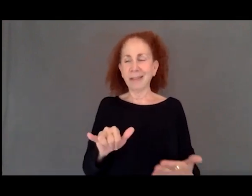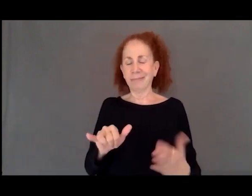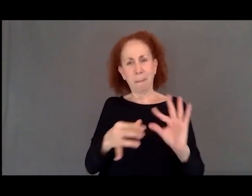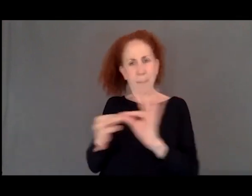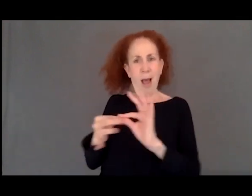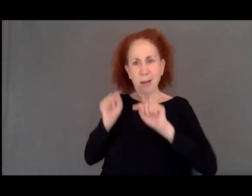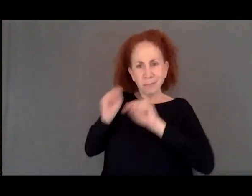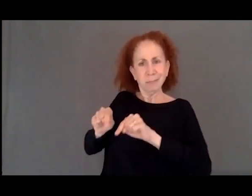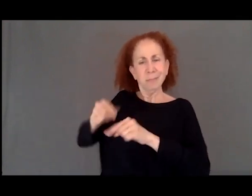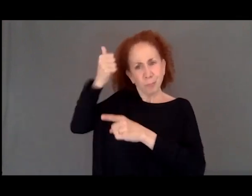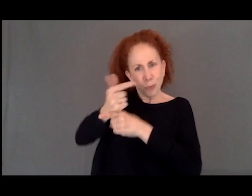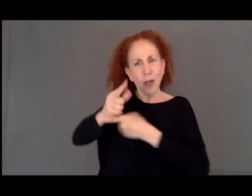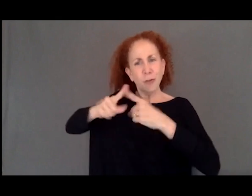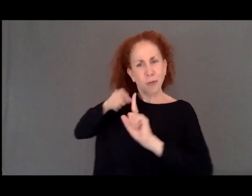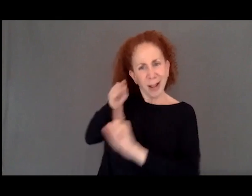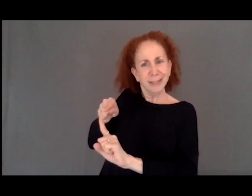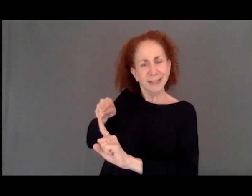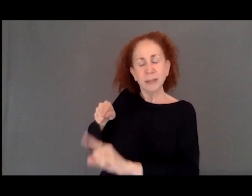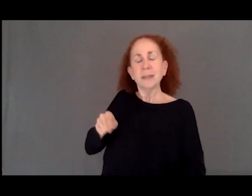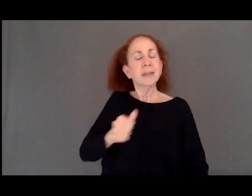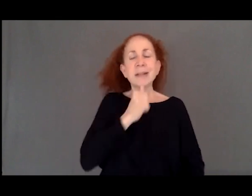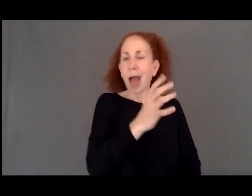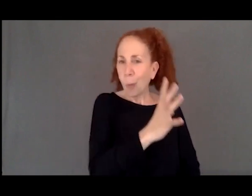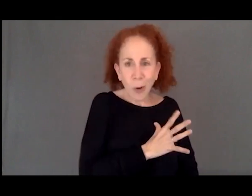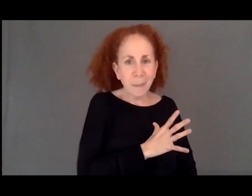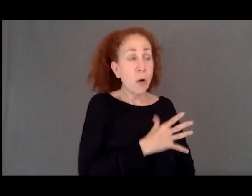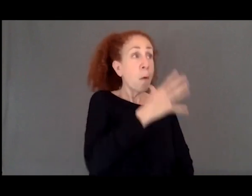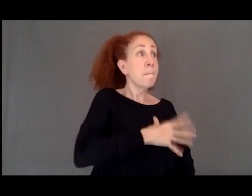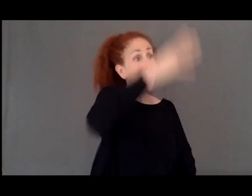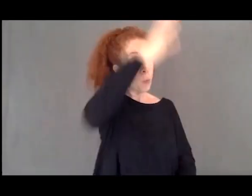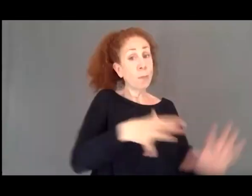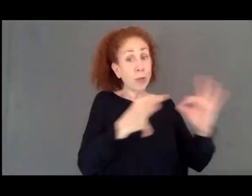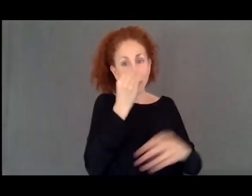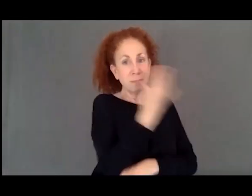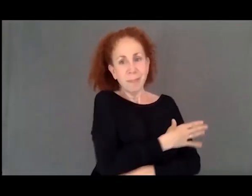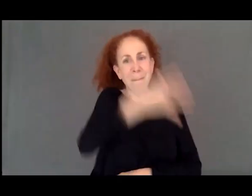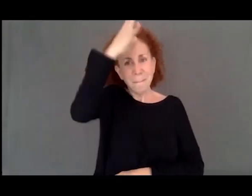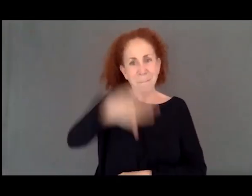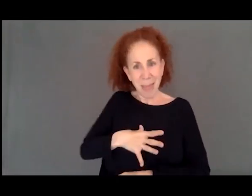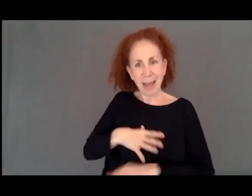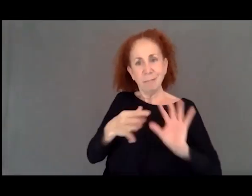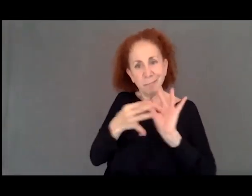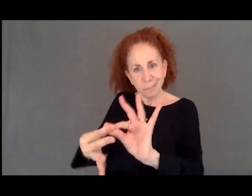but that is where his commitment is. It's not to women or heteronormative stuff, for better or for worse. It's towards men and towards himself.